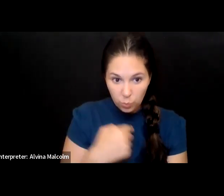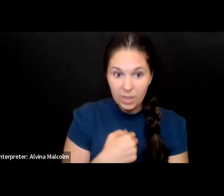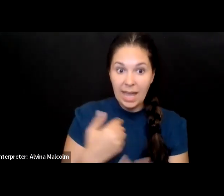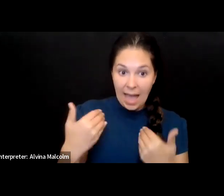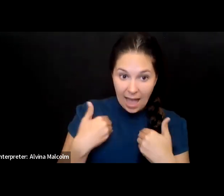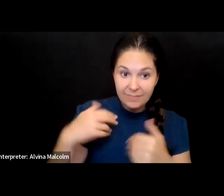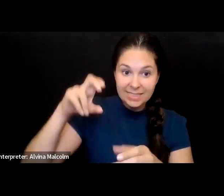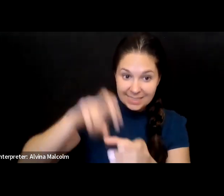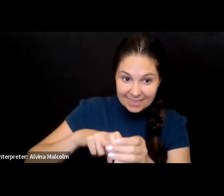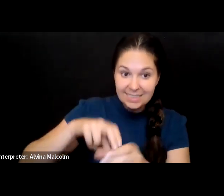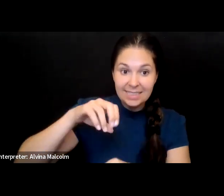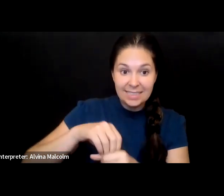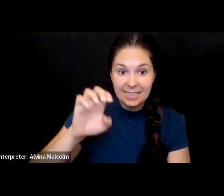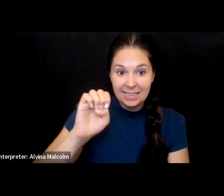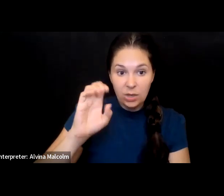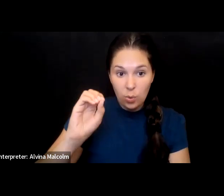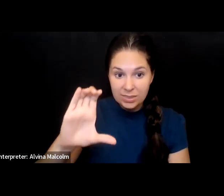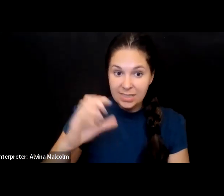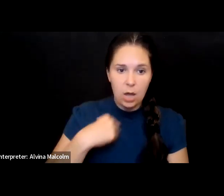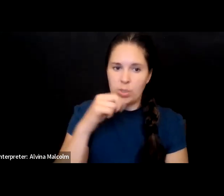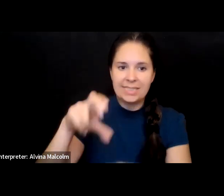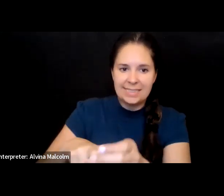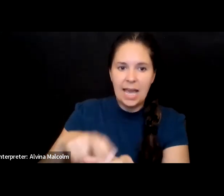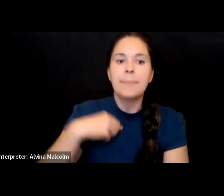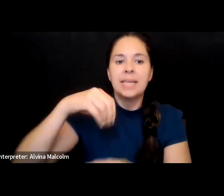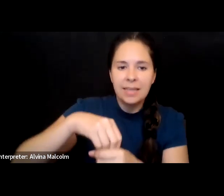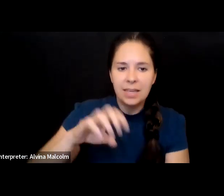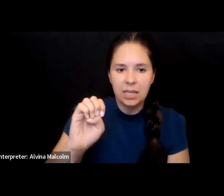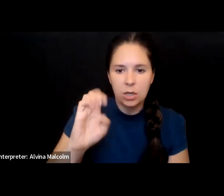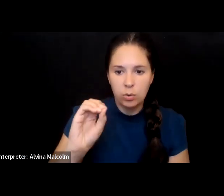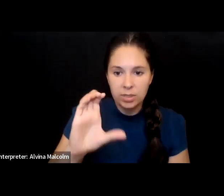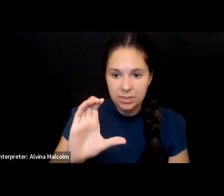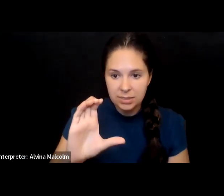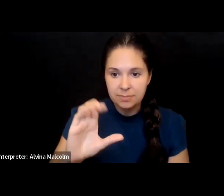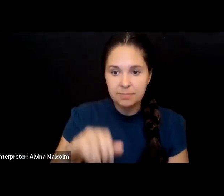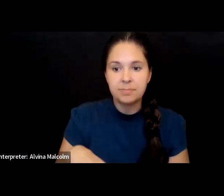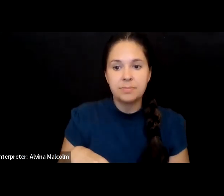when we brought it forward to them and understood, you know -- and we have a